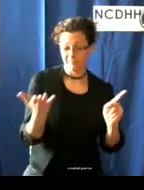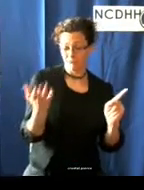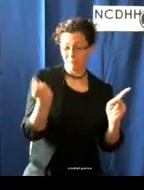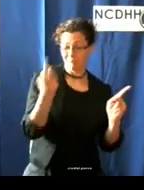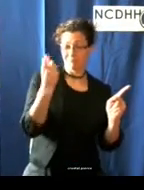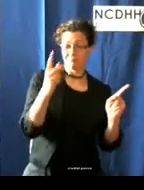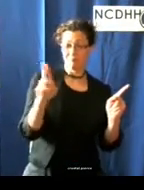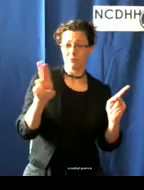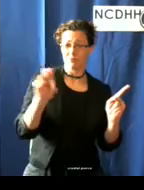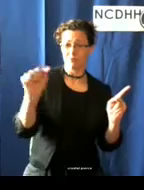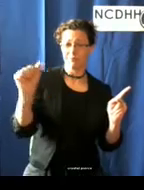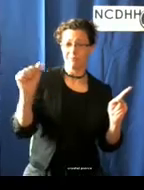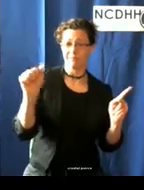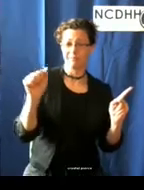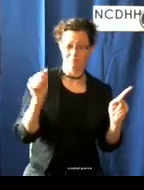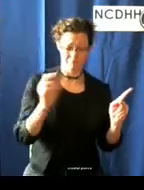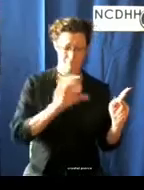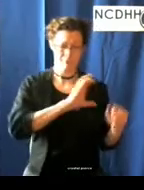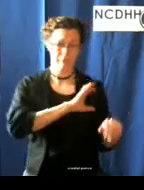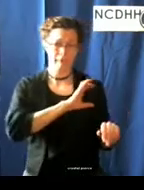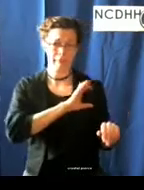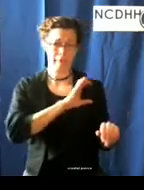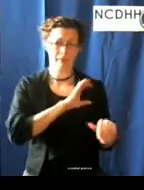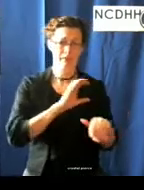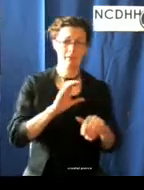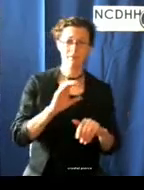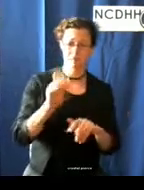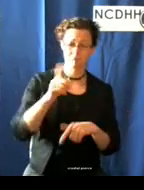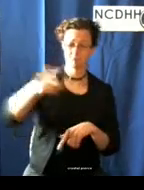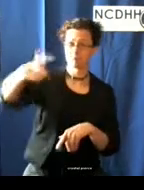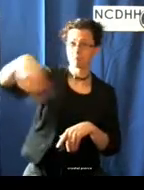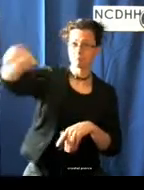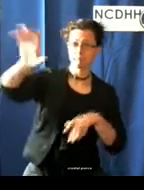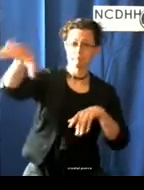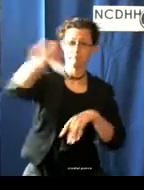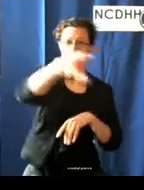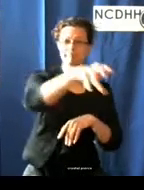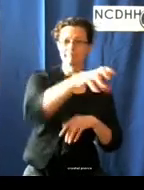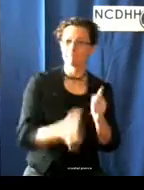FROM THE FEDERAL GOVERNMENT AND THEREFORE ARE SUBJECT TO THE 504 REQUIREMENT